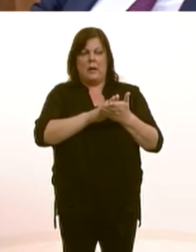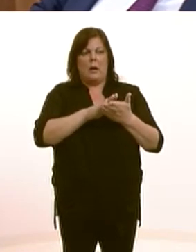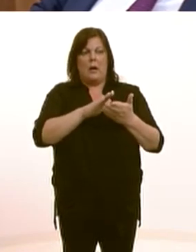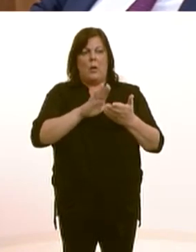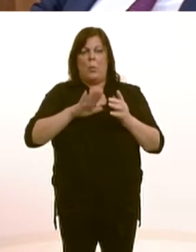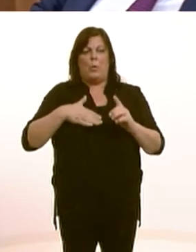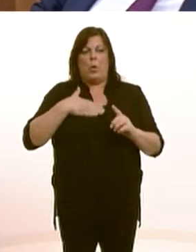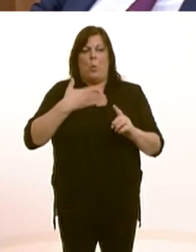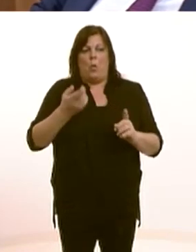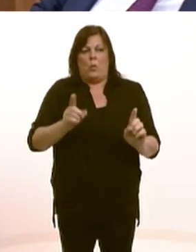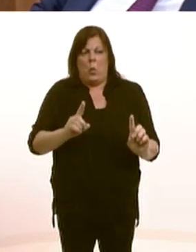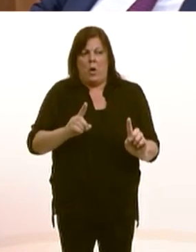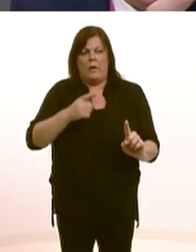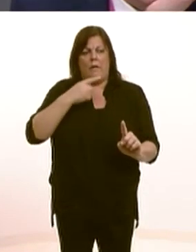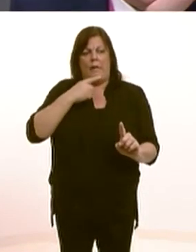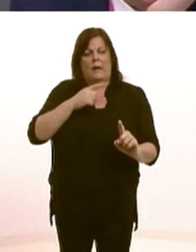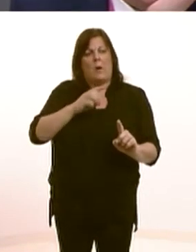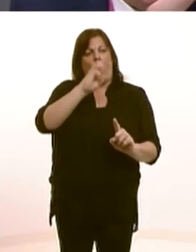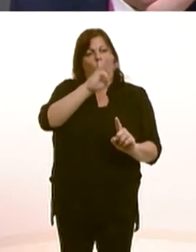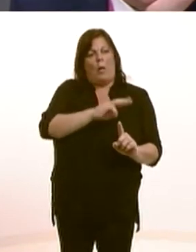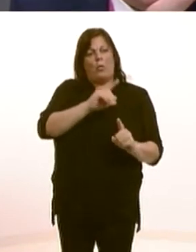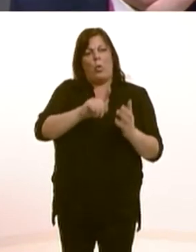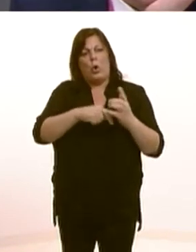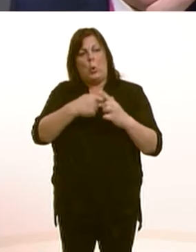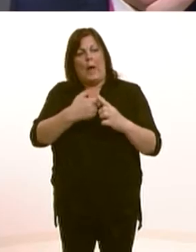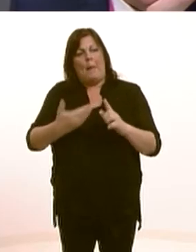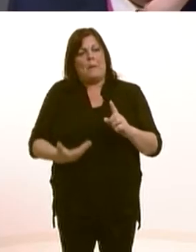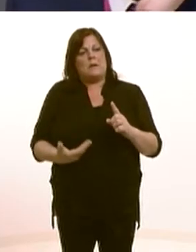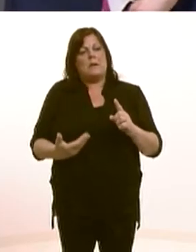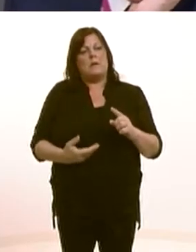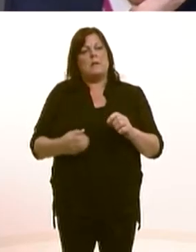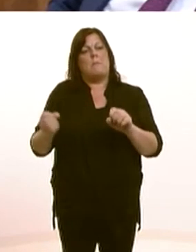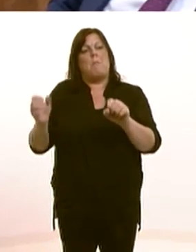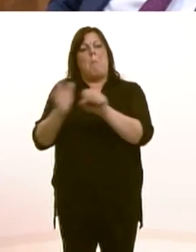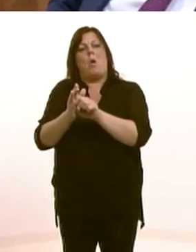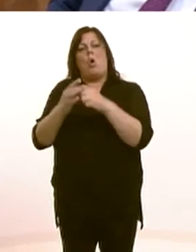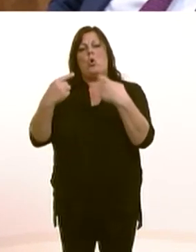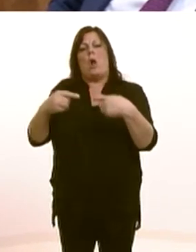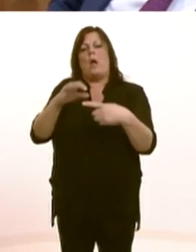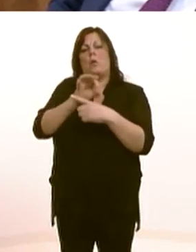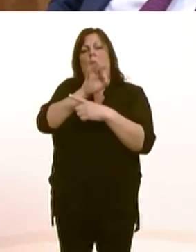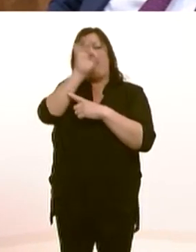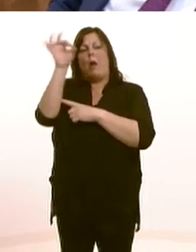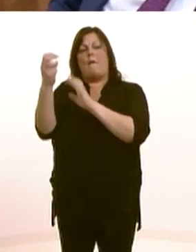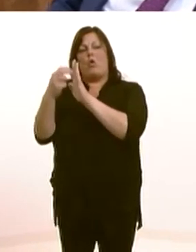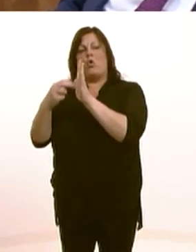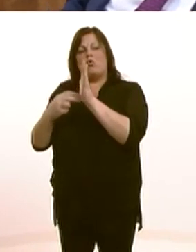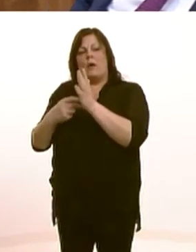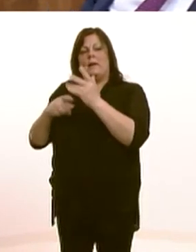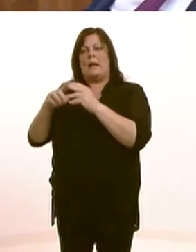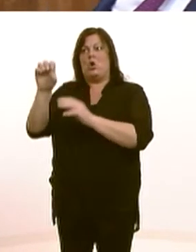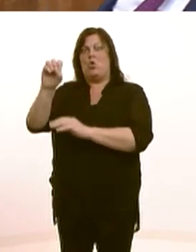the European Union, which is not something that we would want to see. That said, itís hugely important that we can develop a procurement policy further in